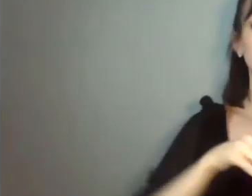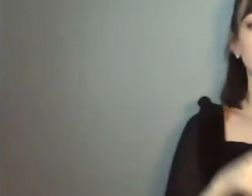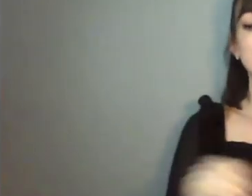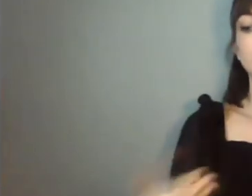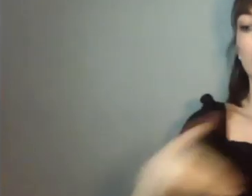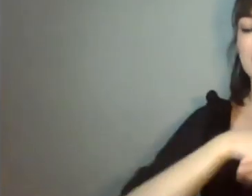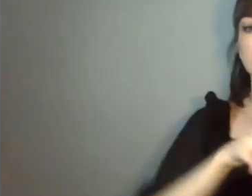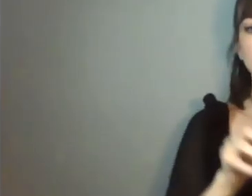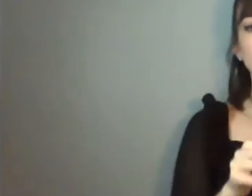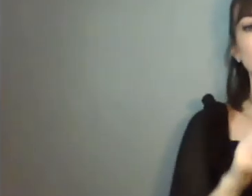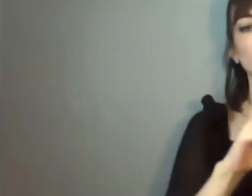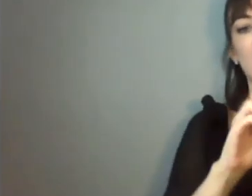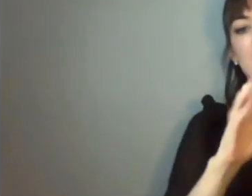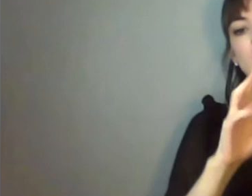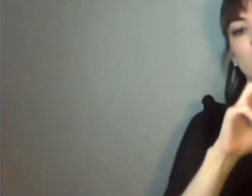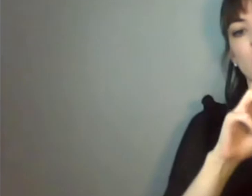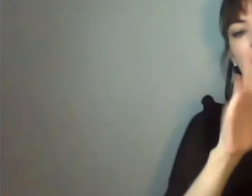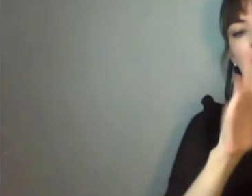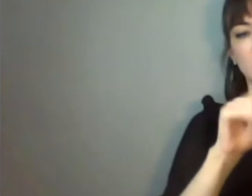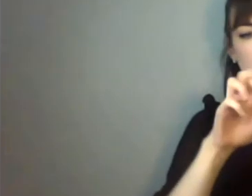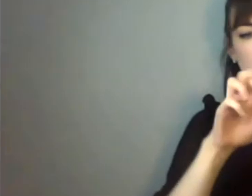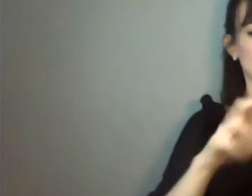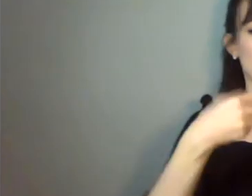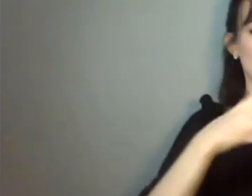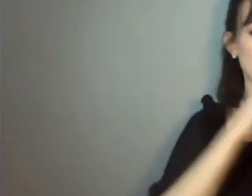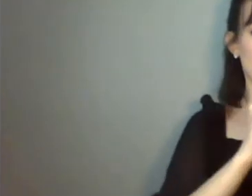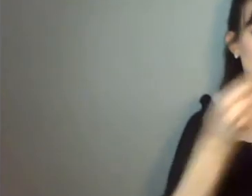financial services sector also. >>: Thank you very much.